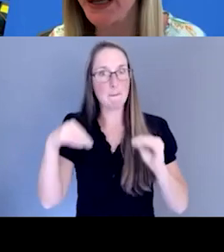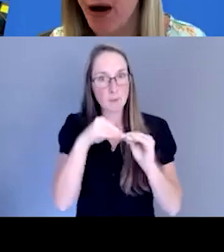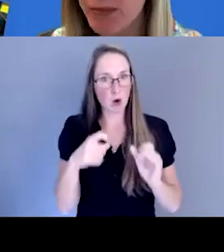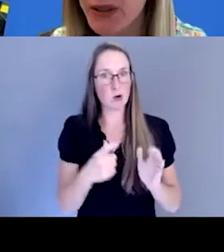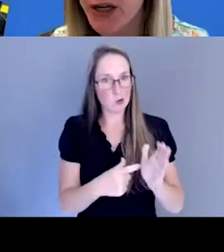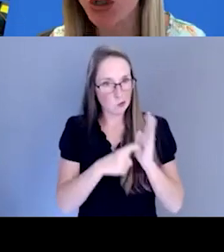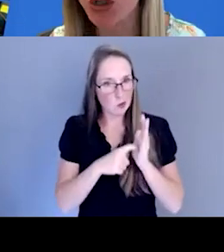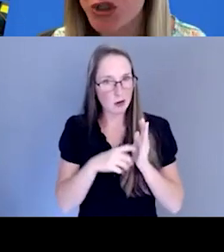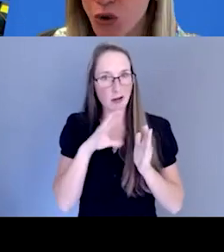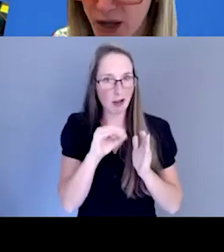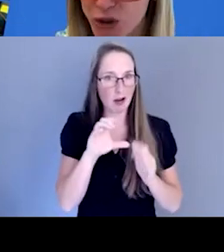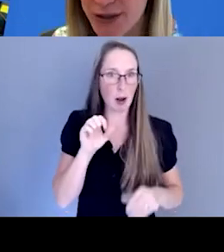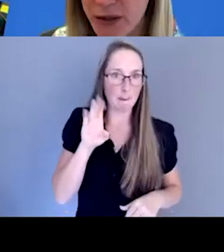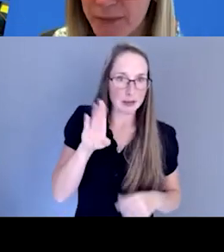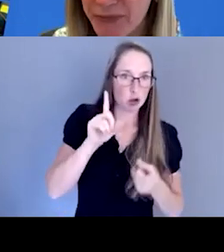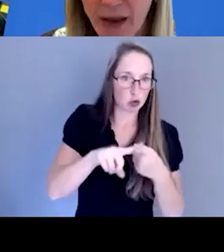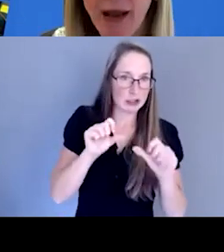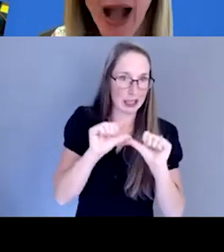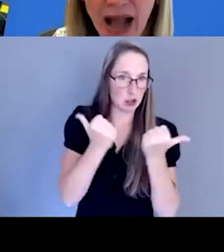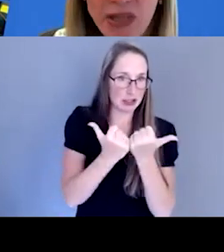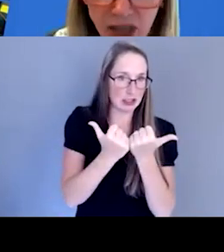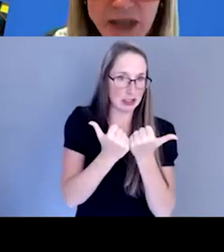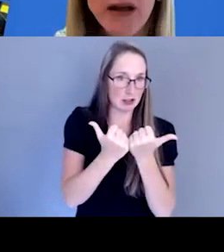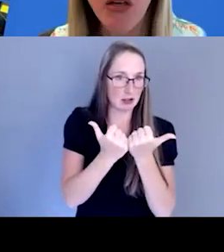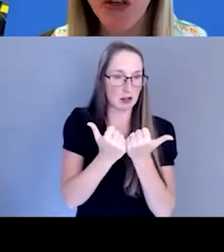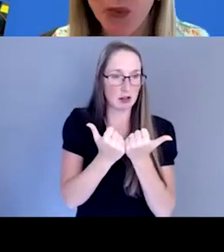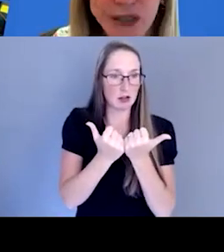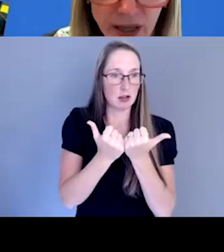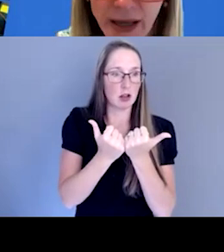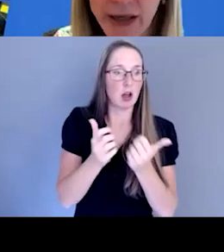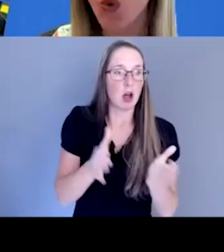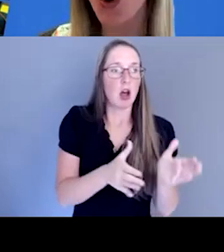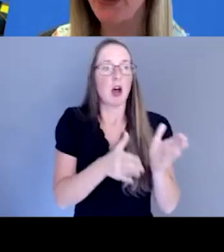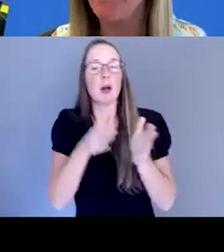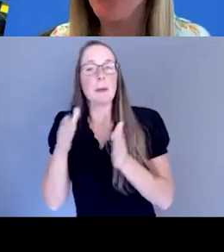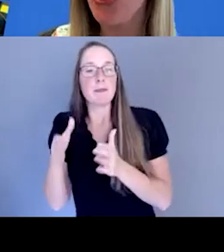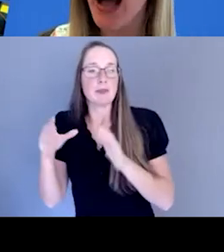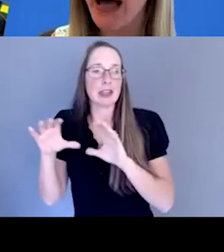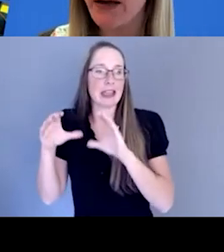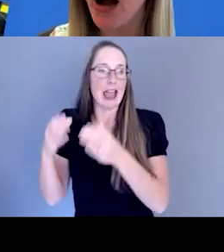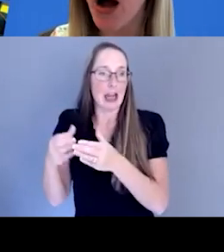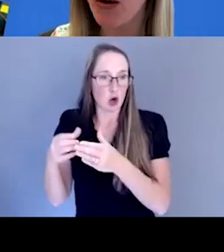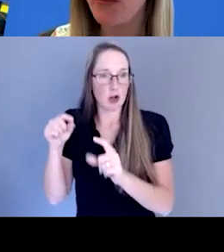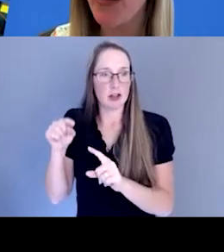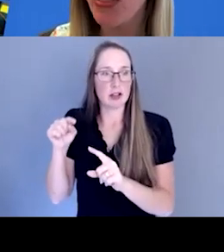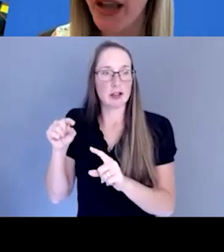and obligations to the agency. Then there was a category that they